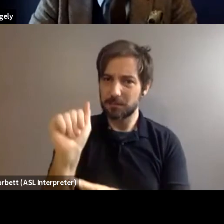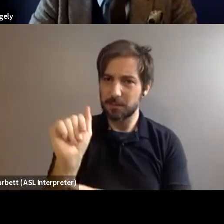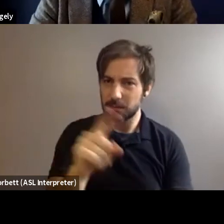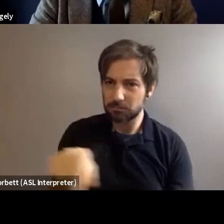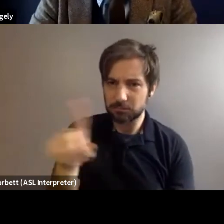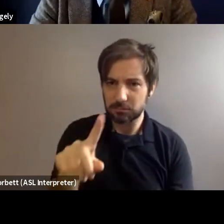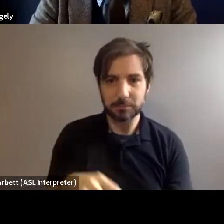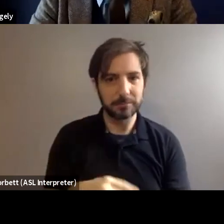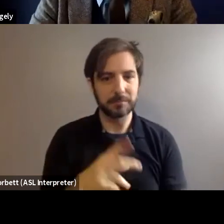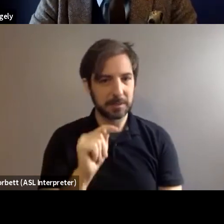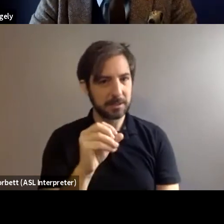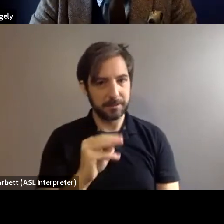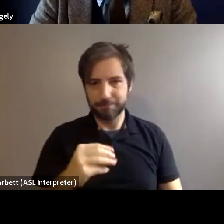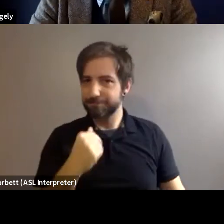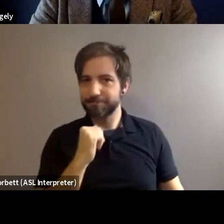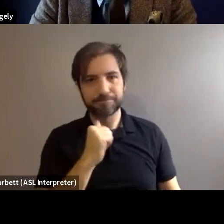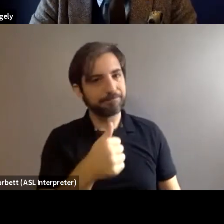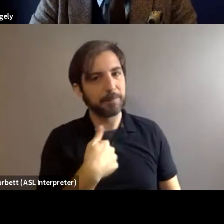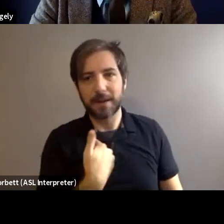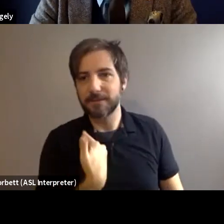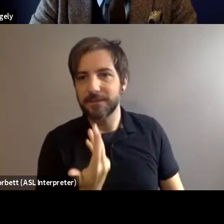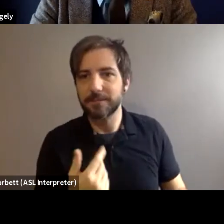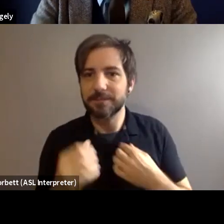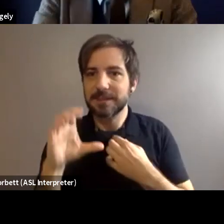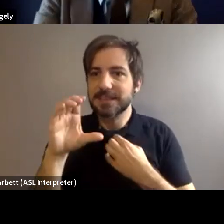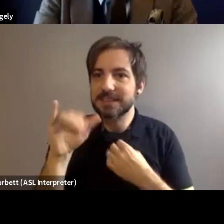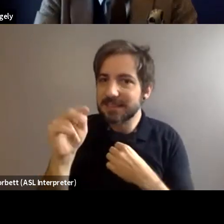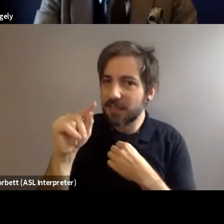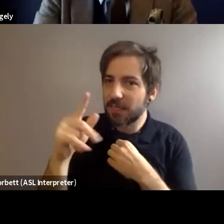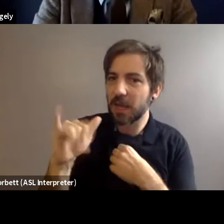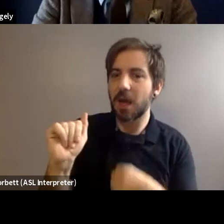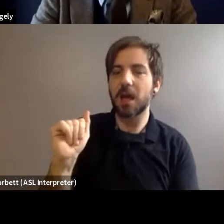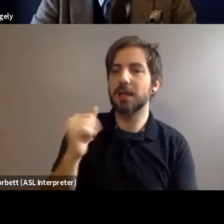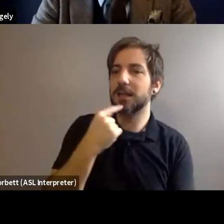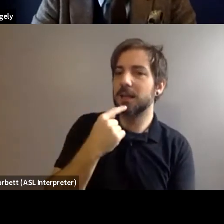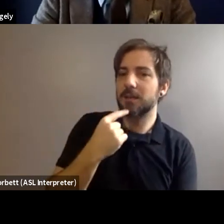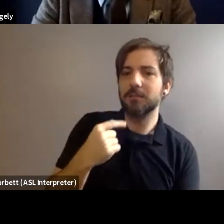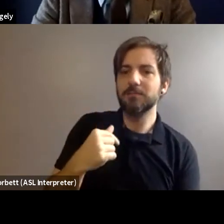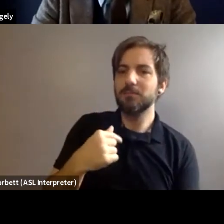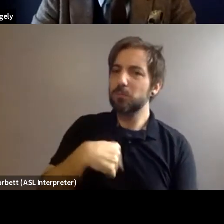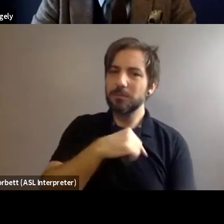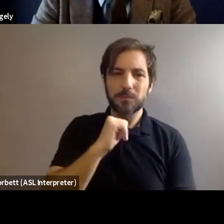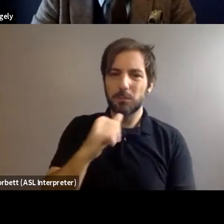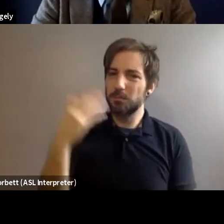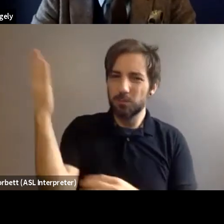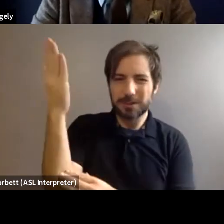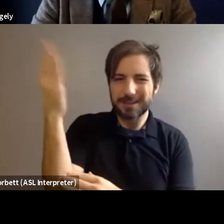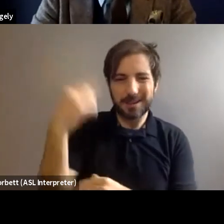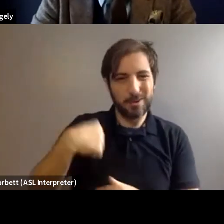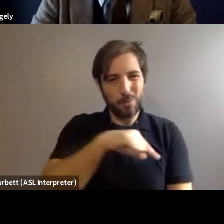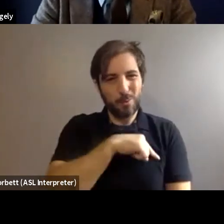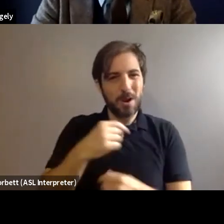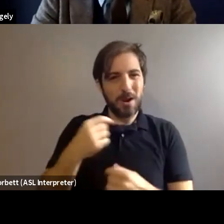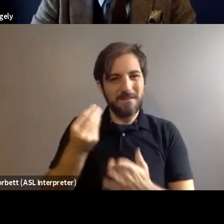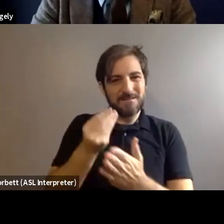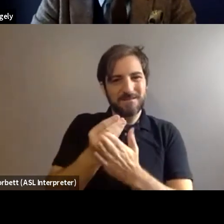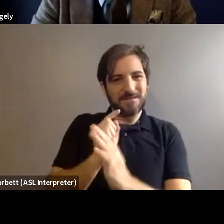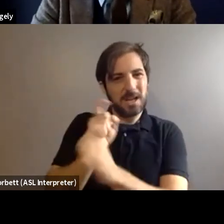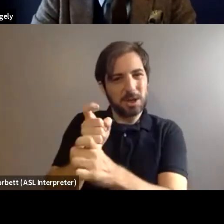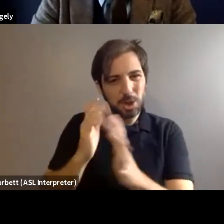we do not we don't present we're a funder so we don't have that either we have probably